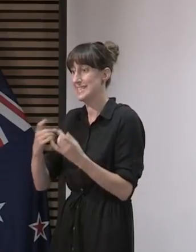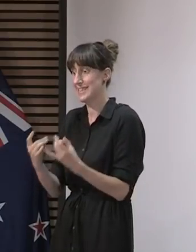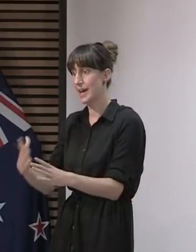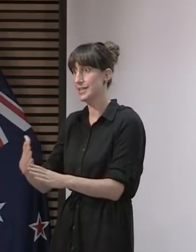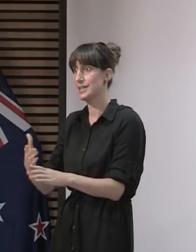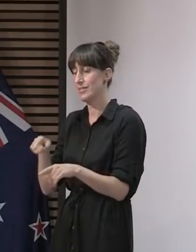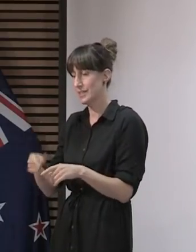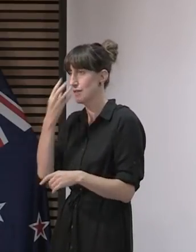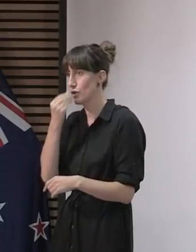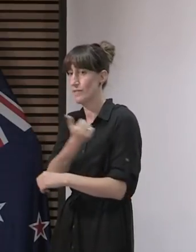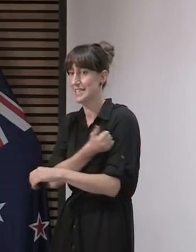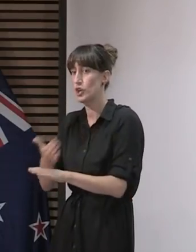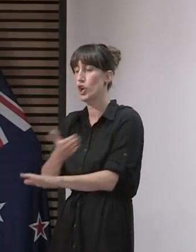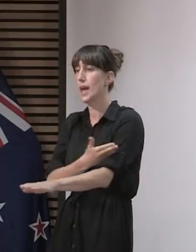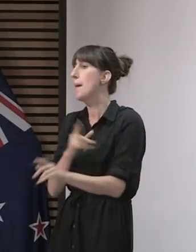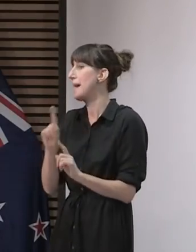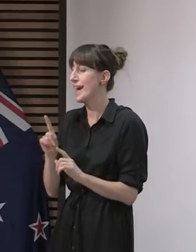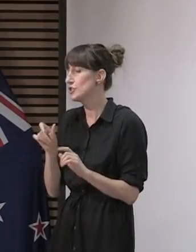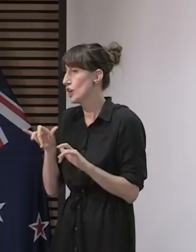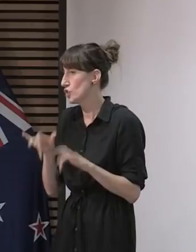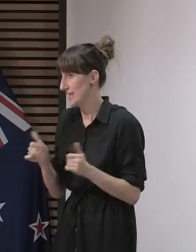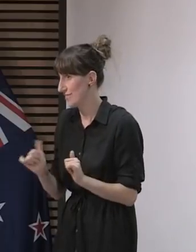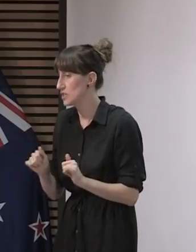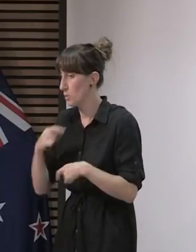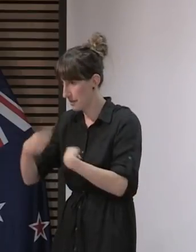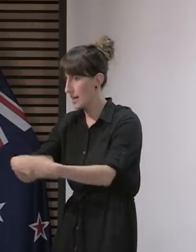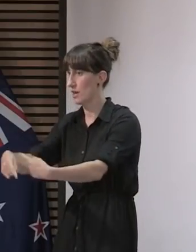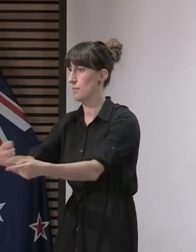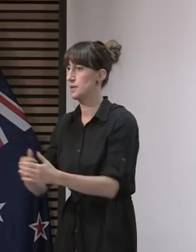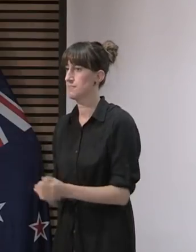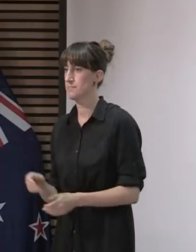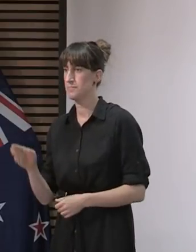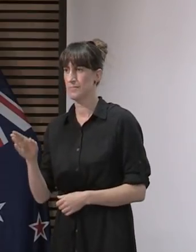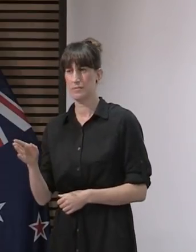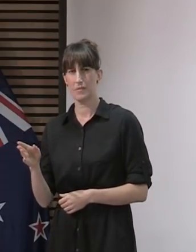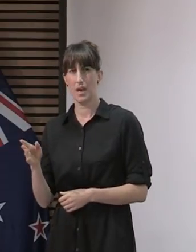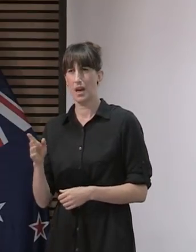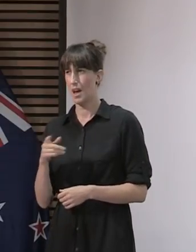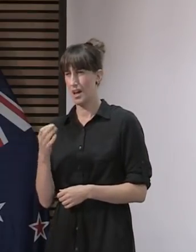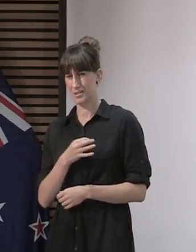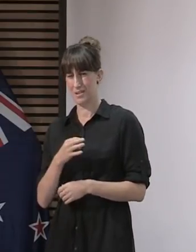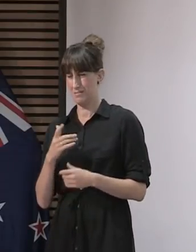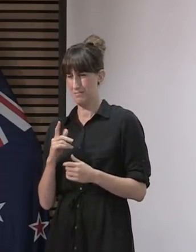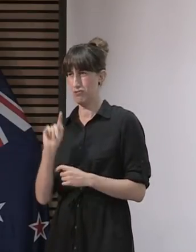How can you disagree when house to of people have been turned away from receiving theflu